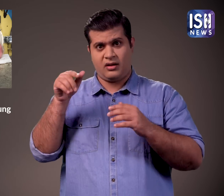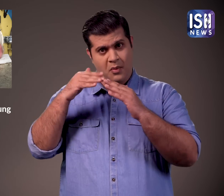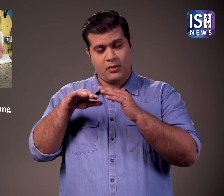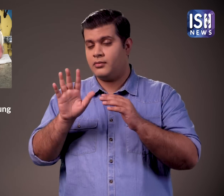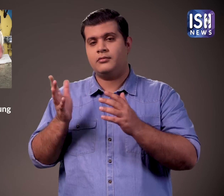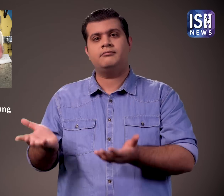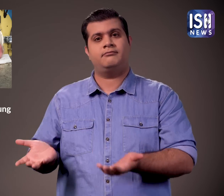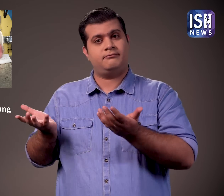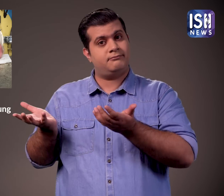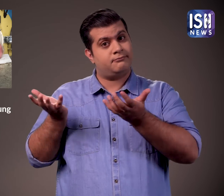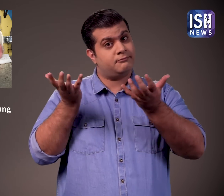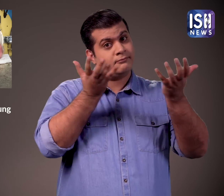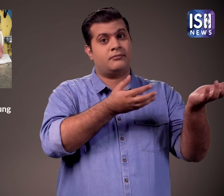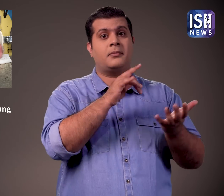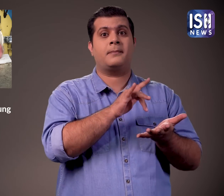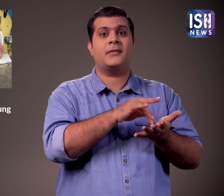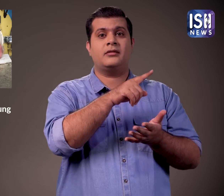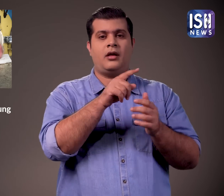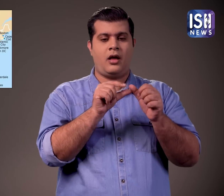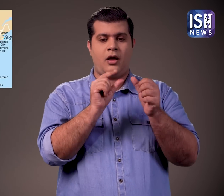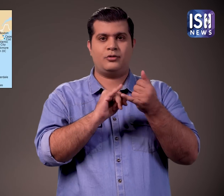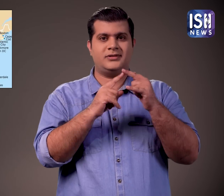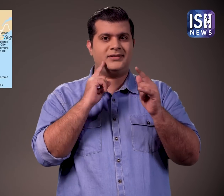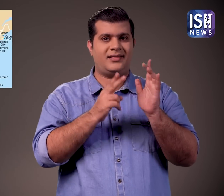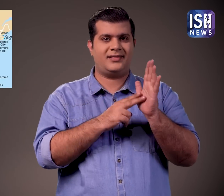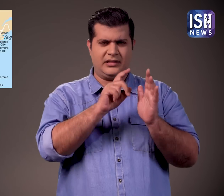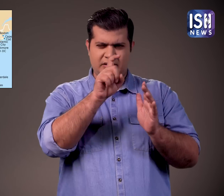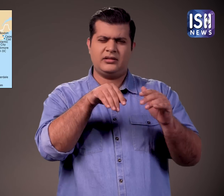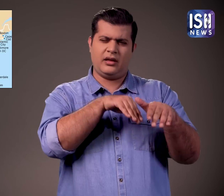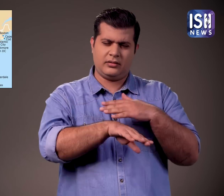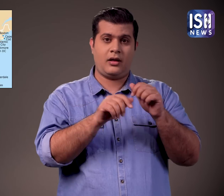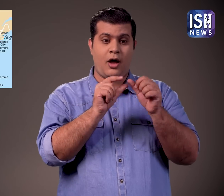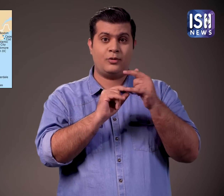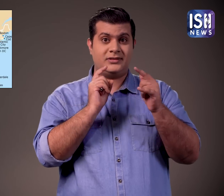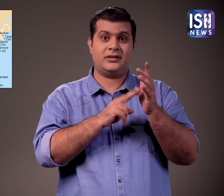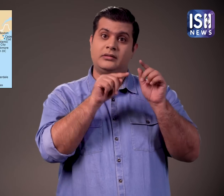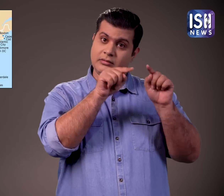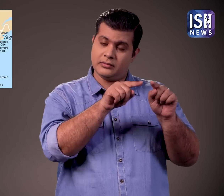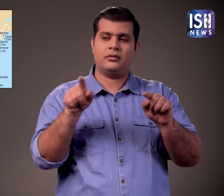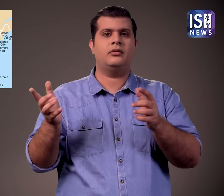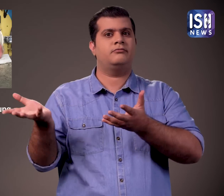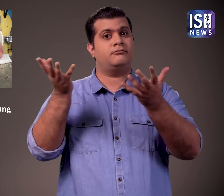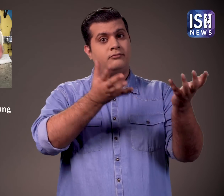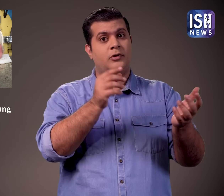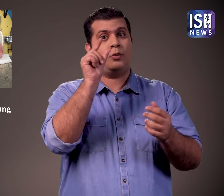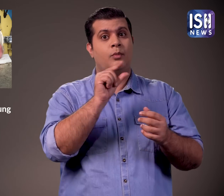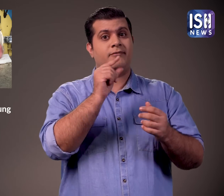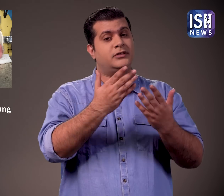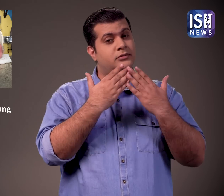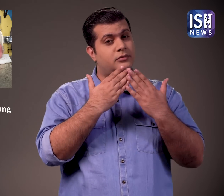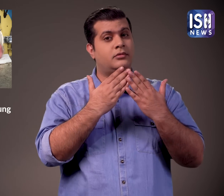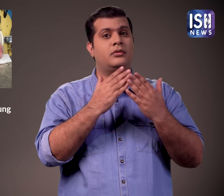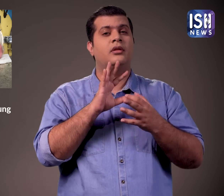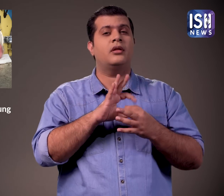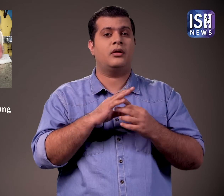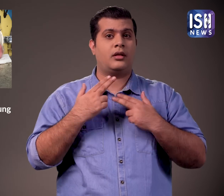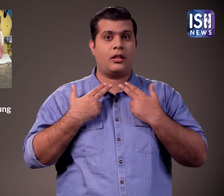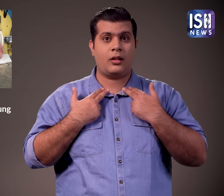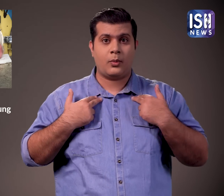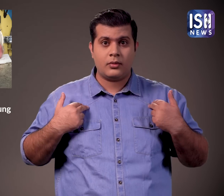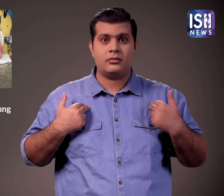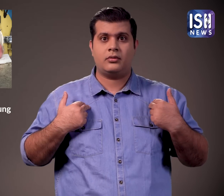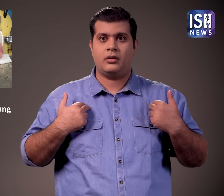Paul along with the Iron Lung was transported to the university of Austin in Texas, where he studied law.